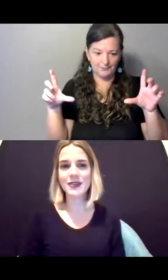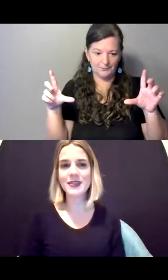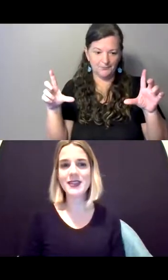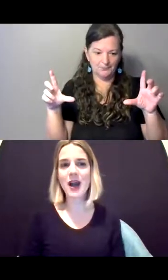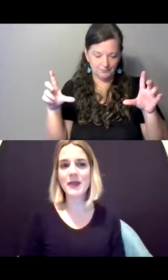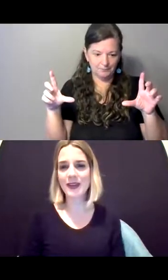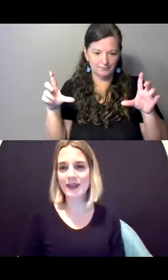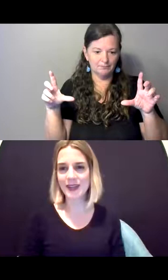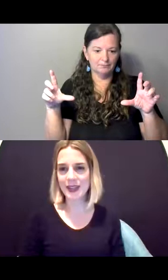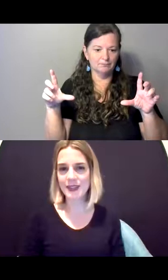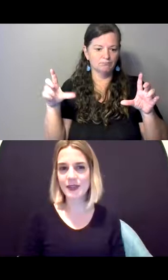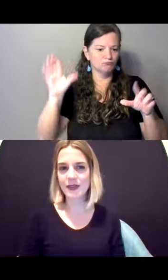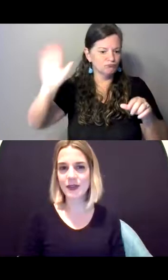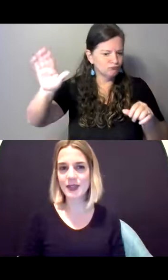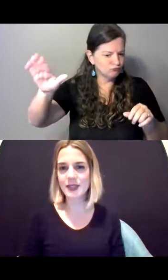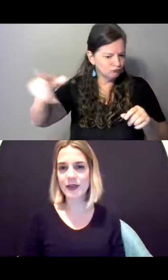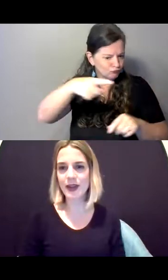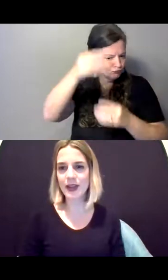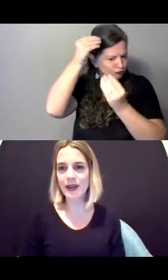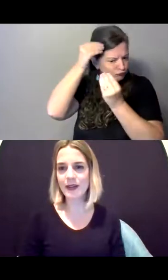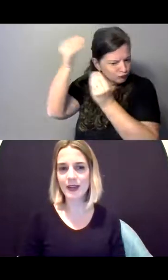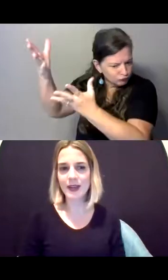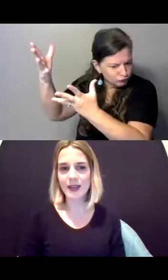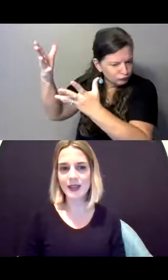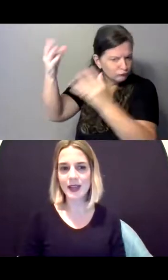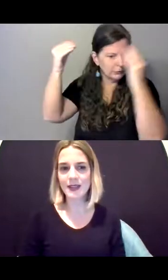Yeah. So this comic that's on this slide right here says,